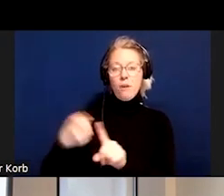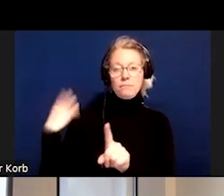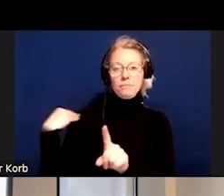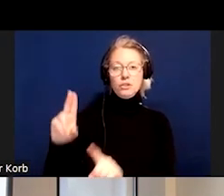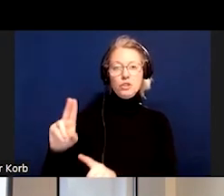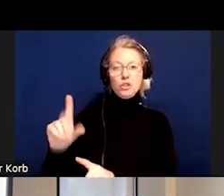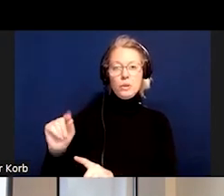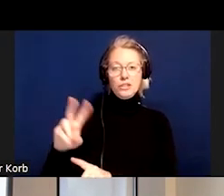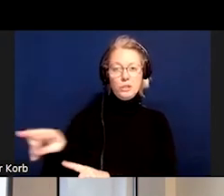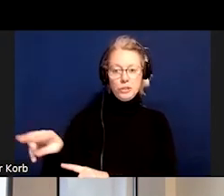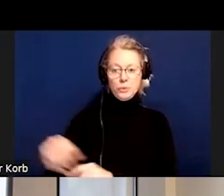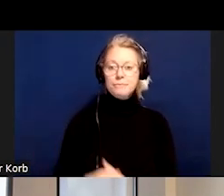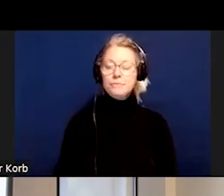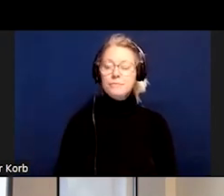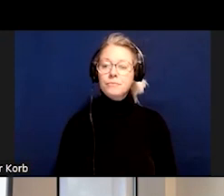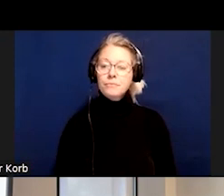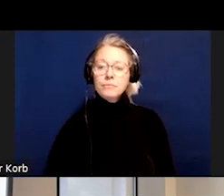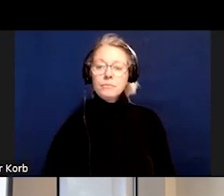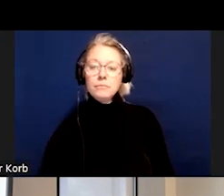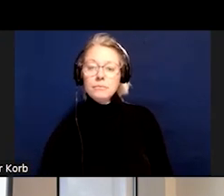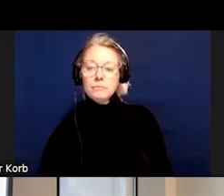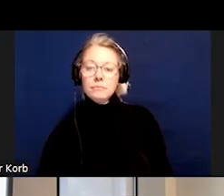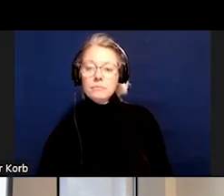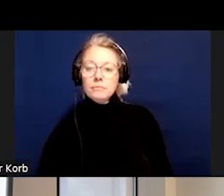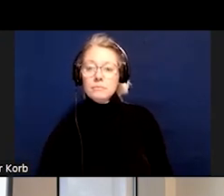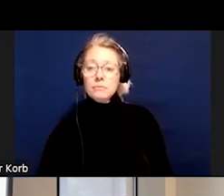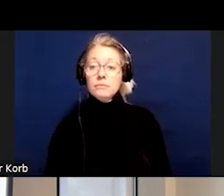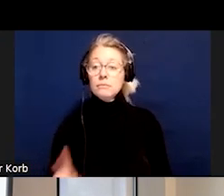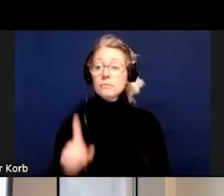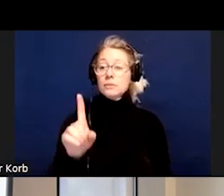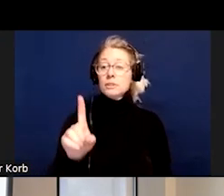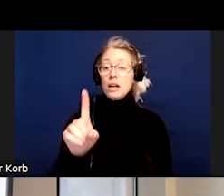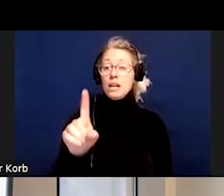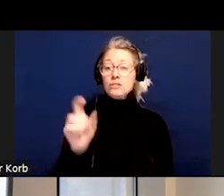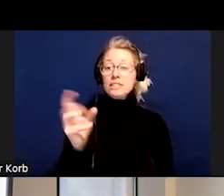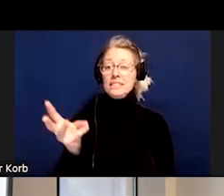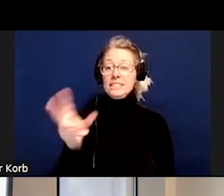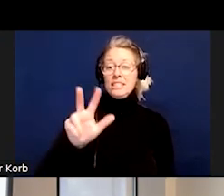So current grantees, the 163 current grantees in the Operating Grant Program, have already